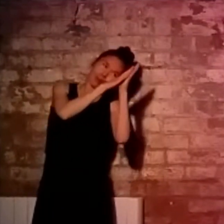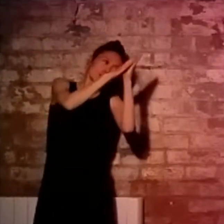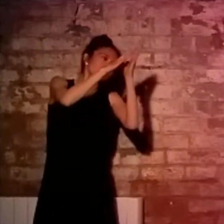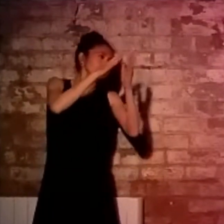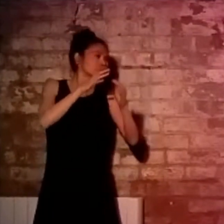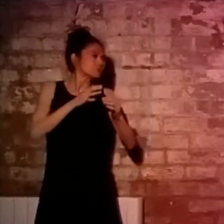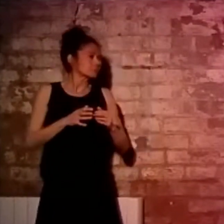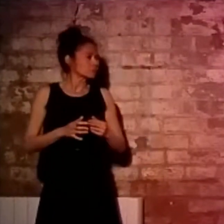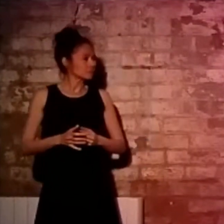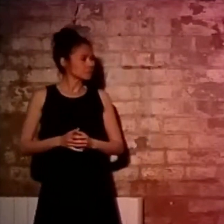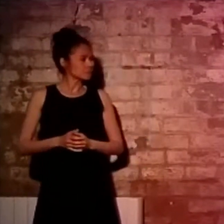MUFFLED SOUND